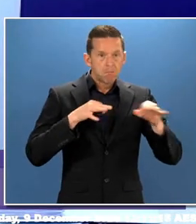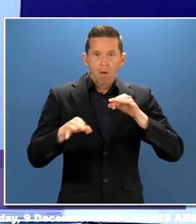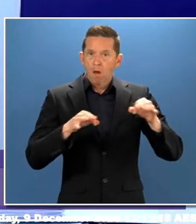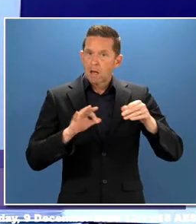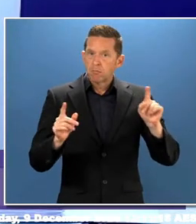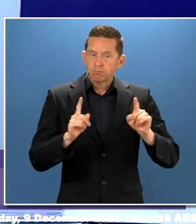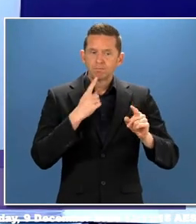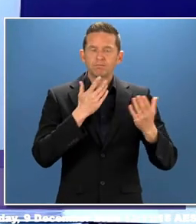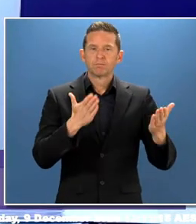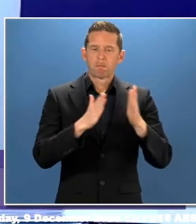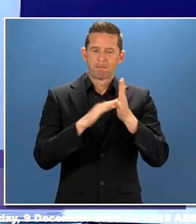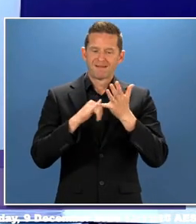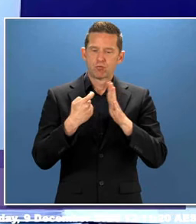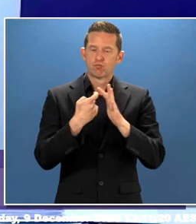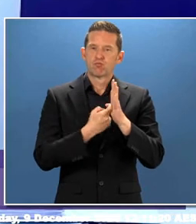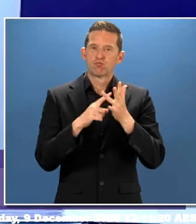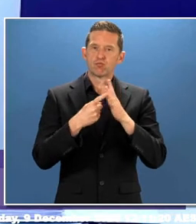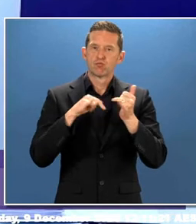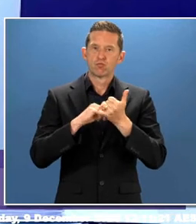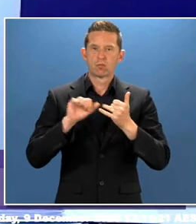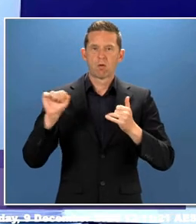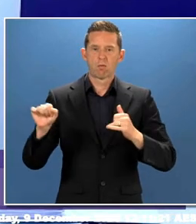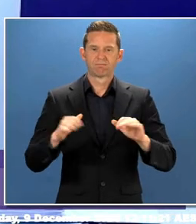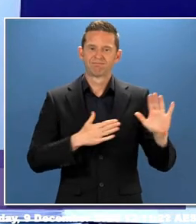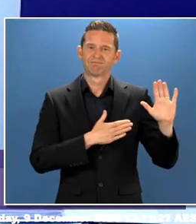Firstly, Ms Kroes's affirmation can be taken please .